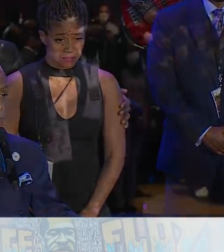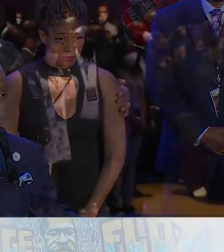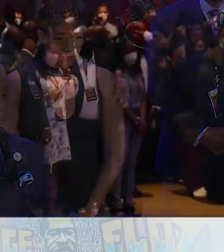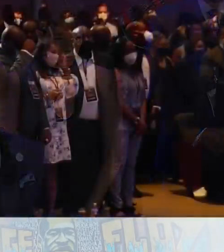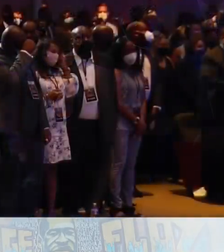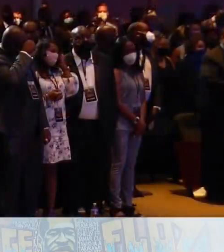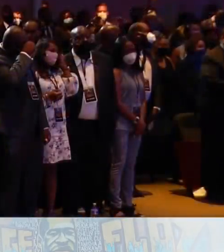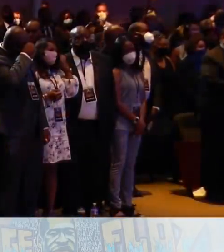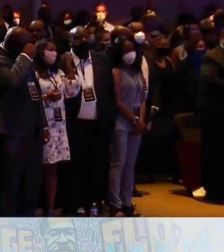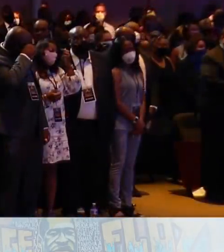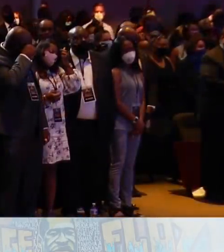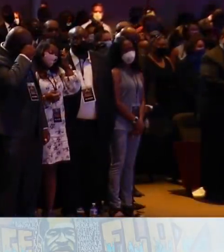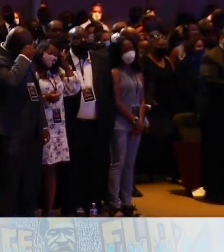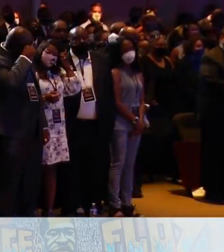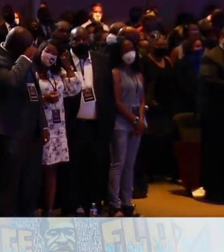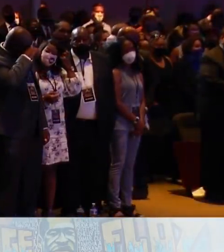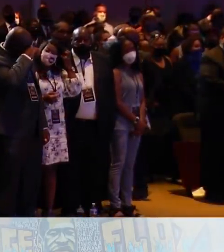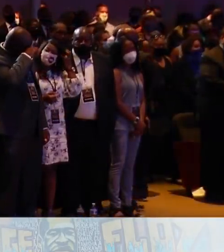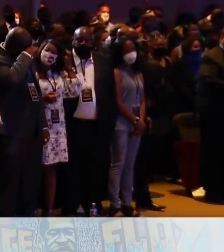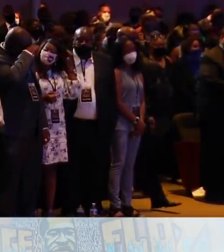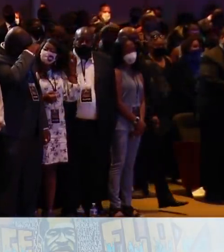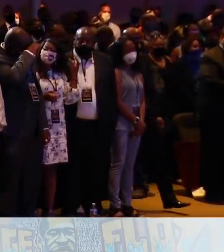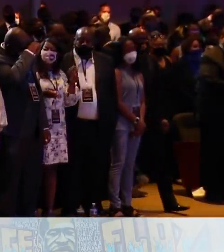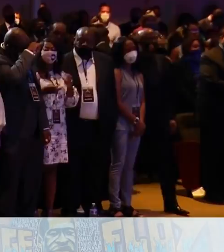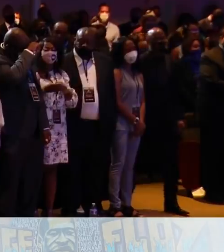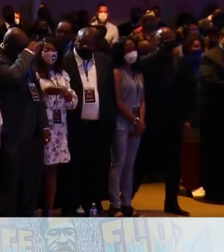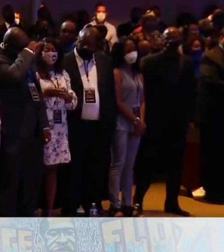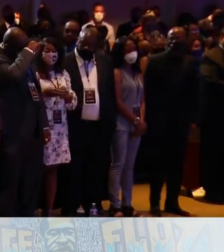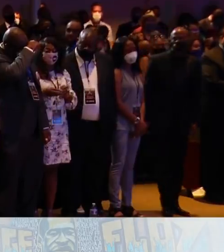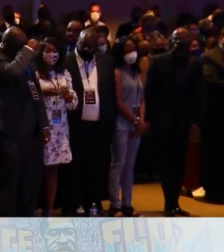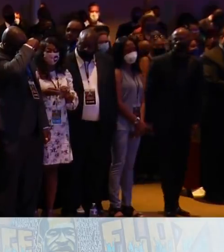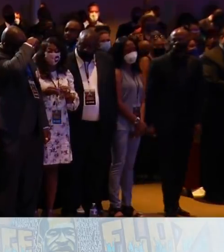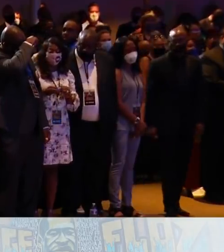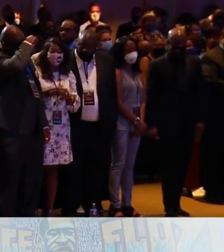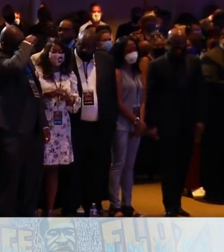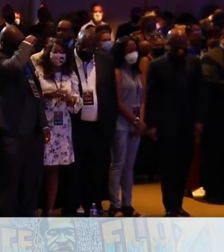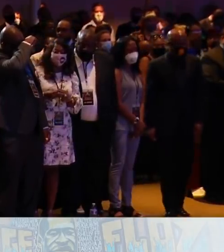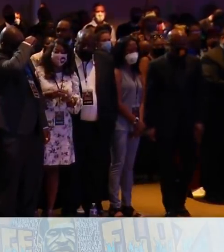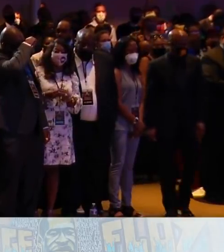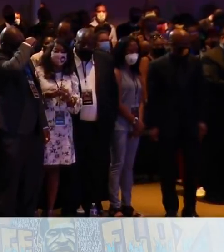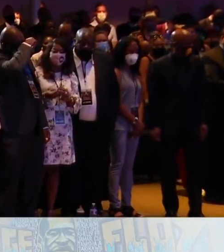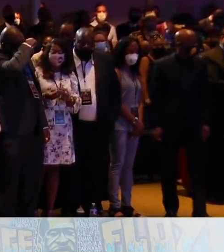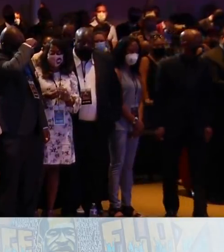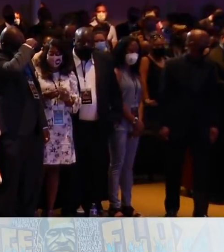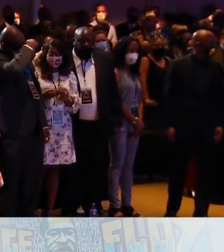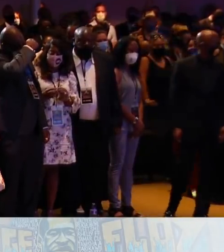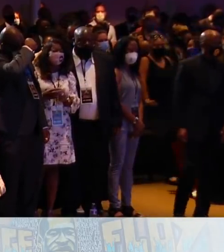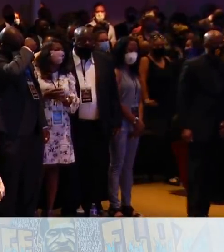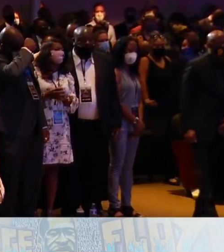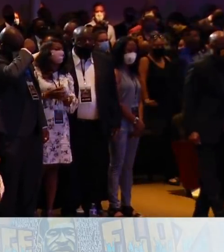NOW WHAT WILL WE DO WITH THE TIME WE HAVE? AS WE USHERED THE FAMILY OUT, PLEASE LET US TAKE THEM OUT